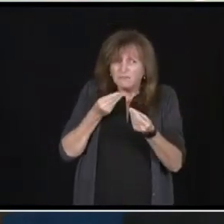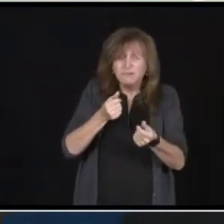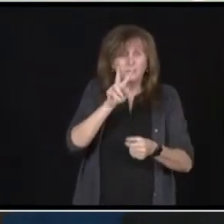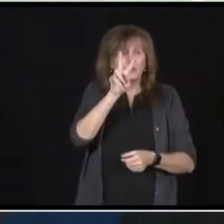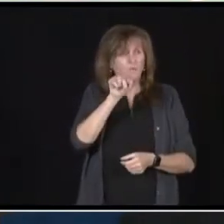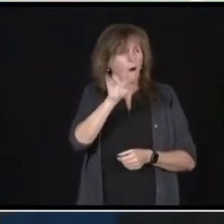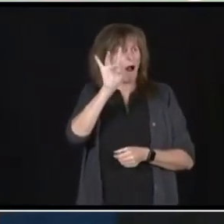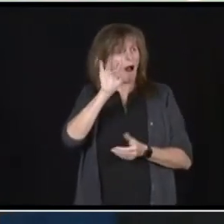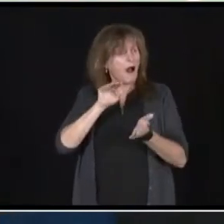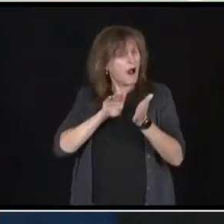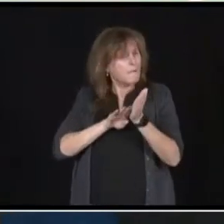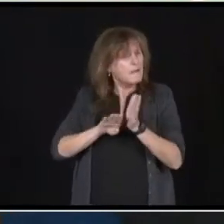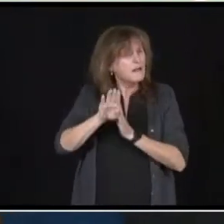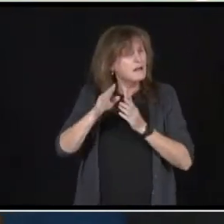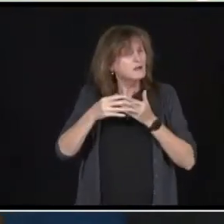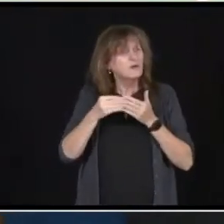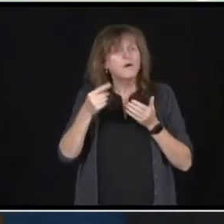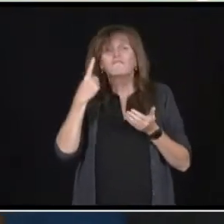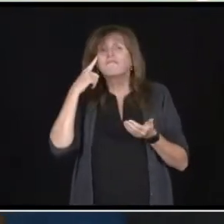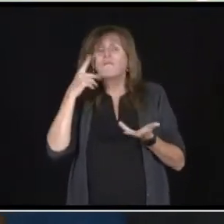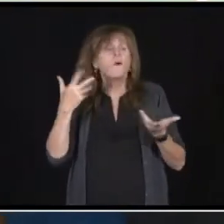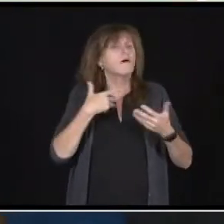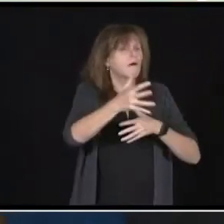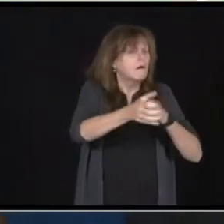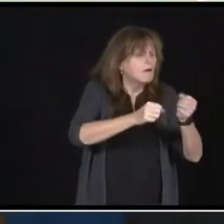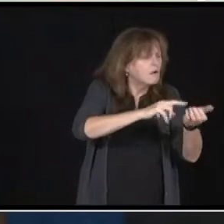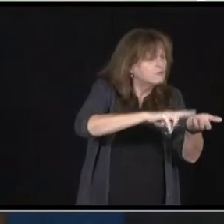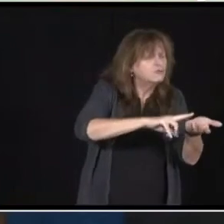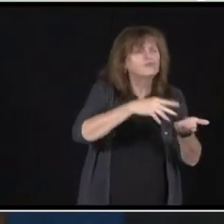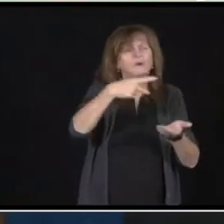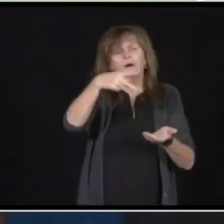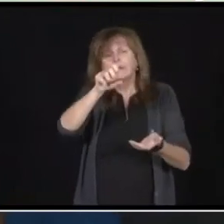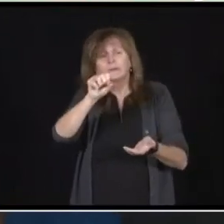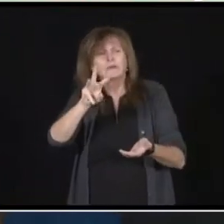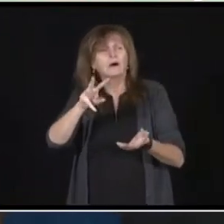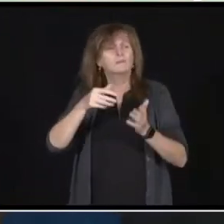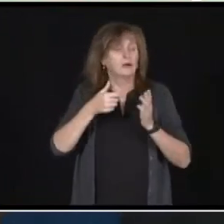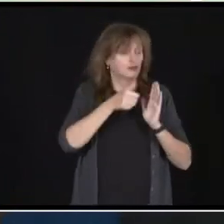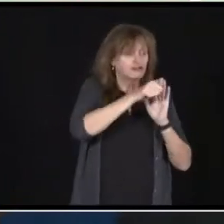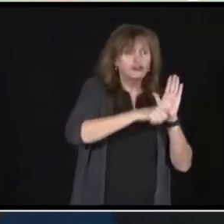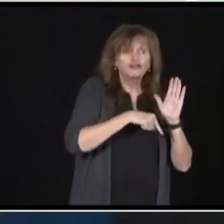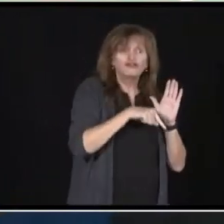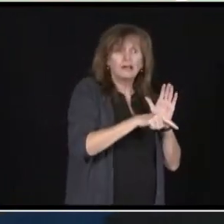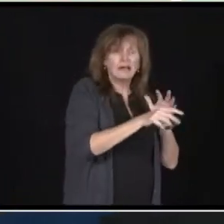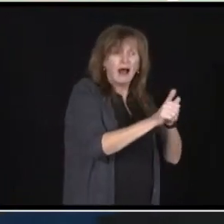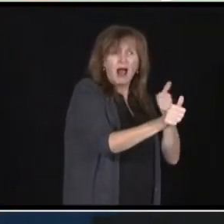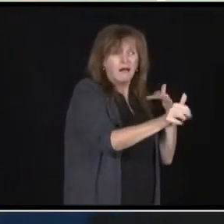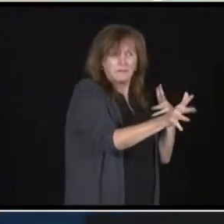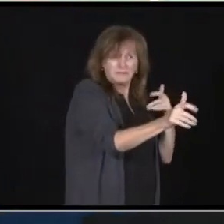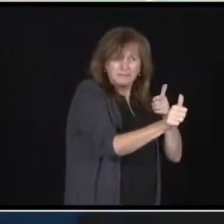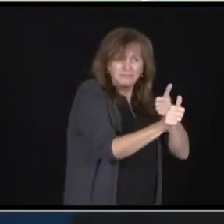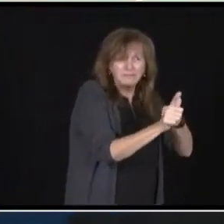We are investing 2.8 We are investing $2.8 billion to hire more nurses, and PSW's, reduce